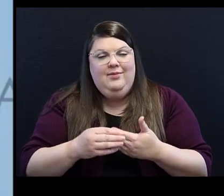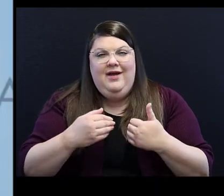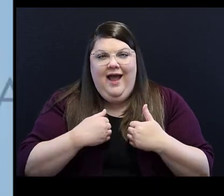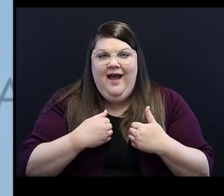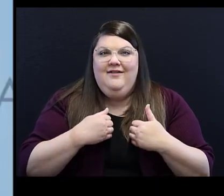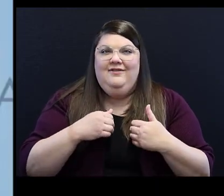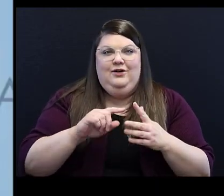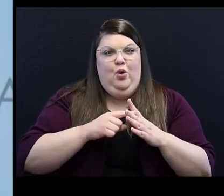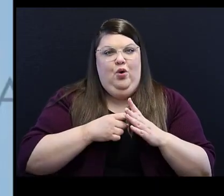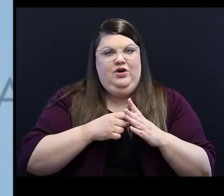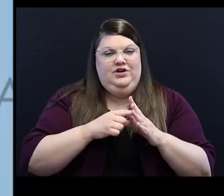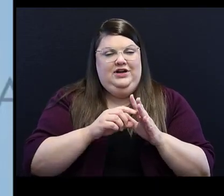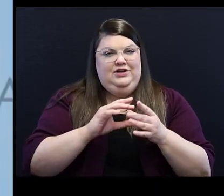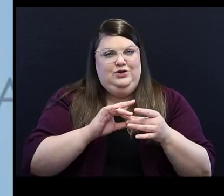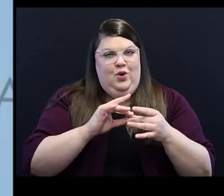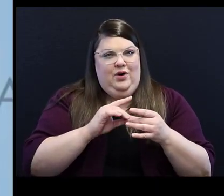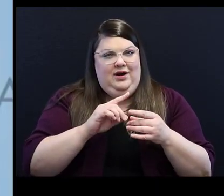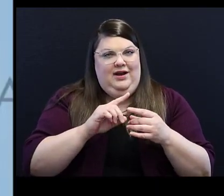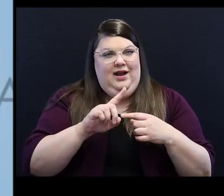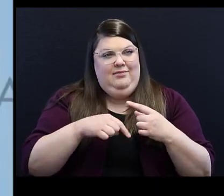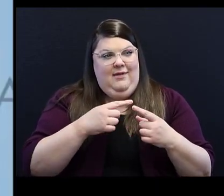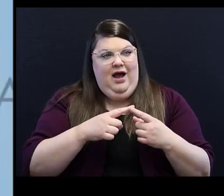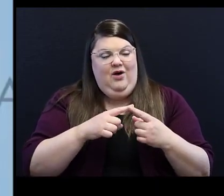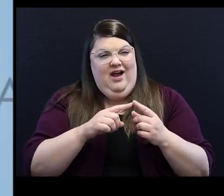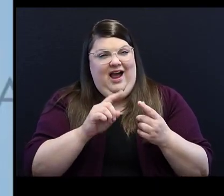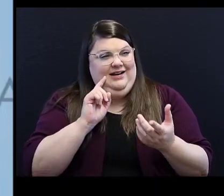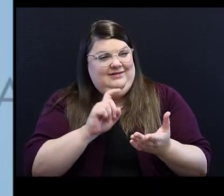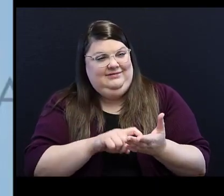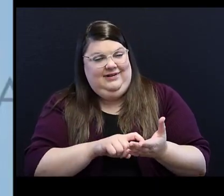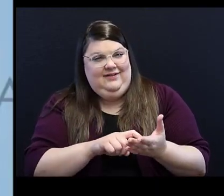or a problem that needs solving, across the Country.